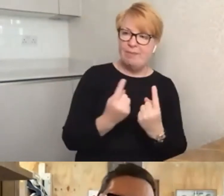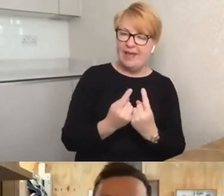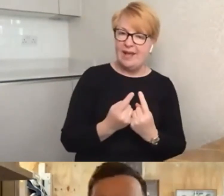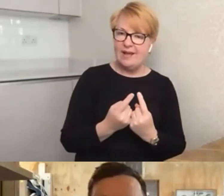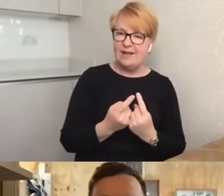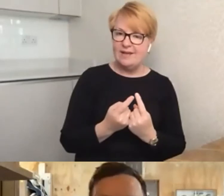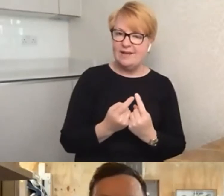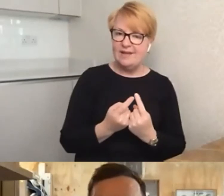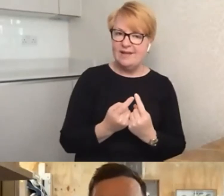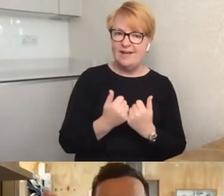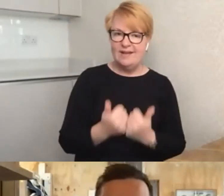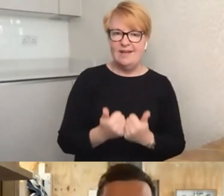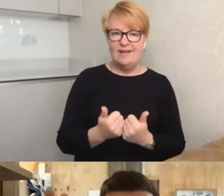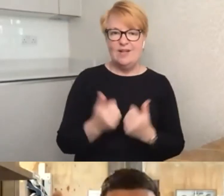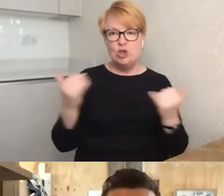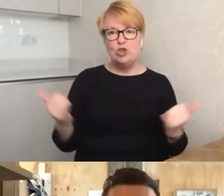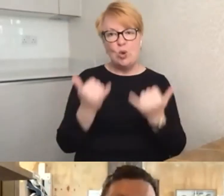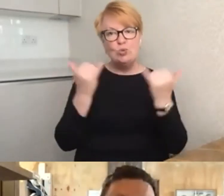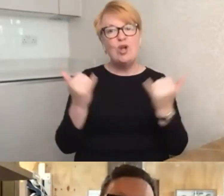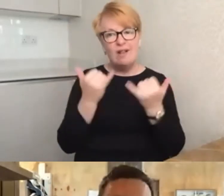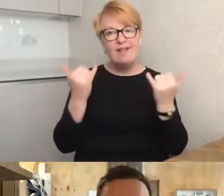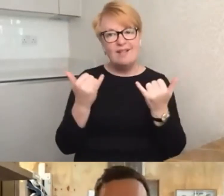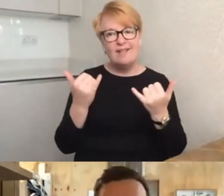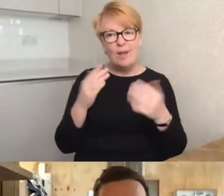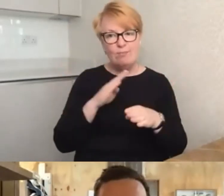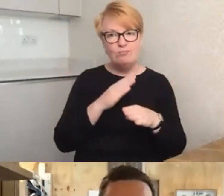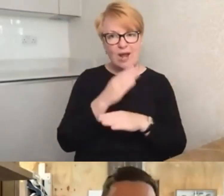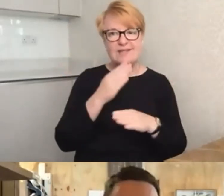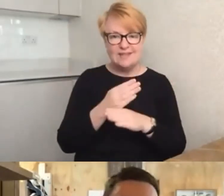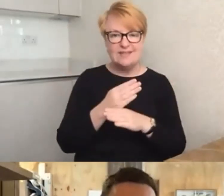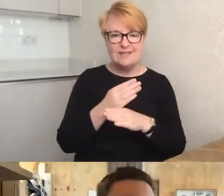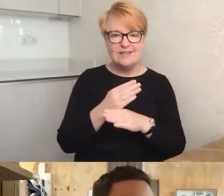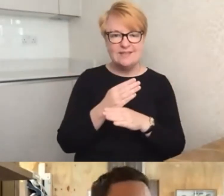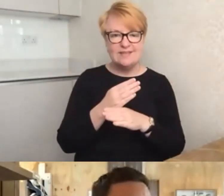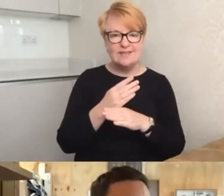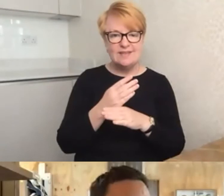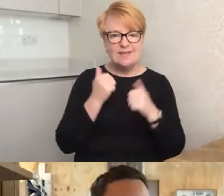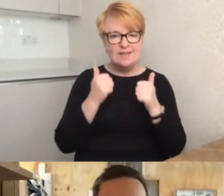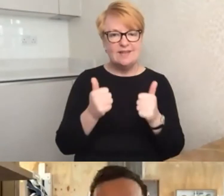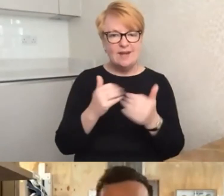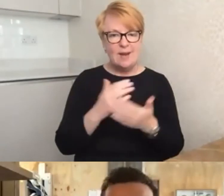The social part of it, the social practice, part of it is, is the, what is the reciprocal